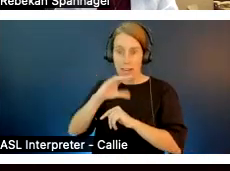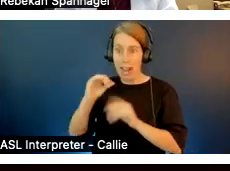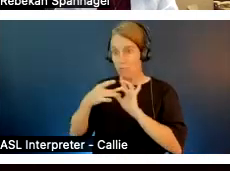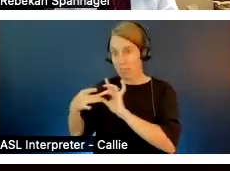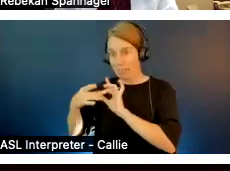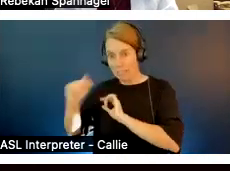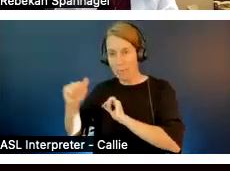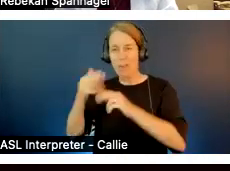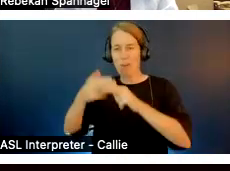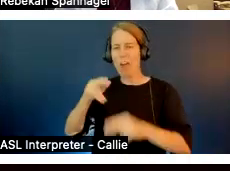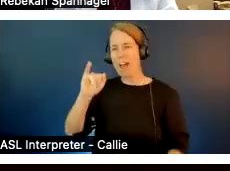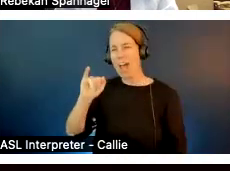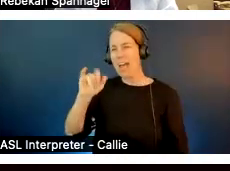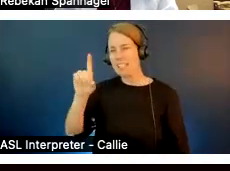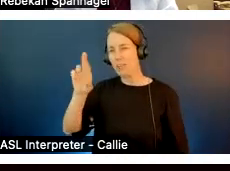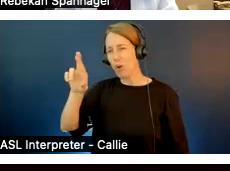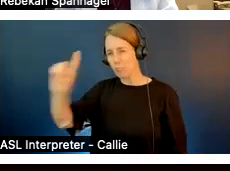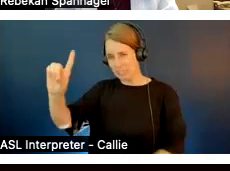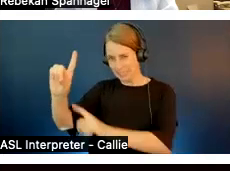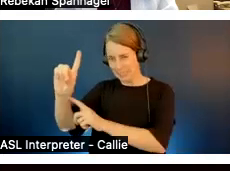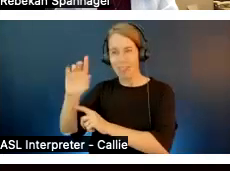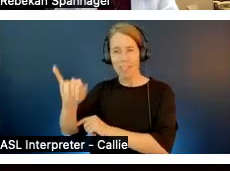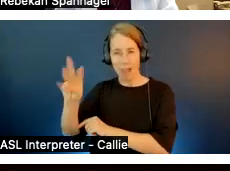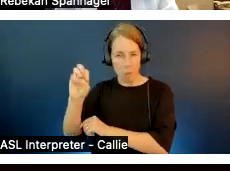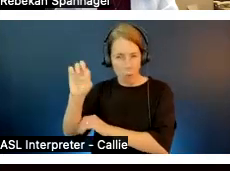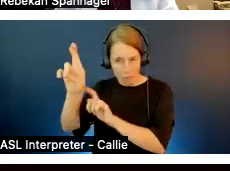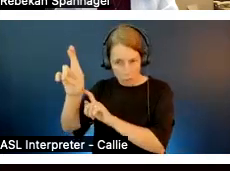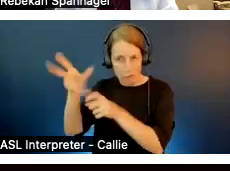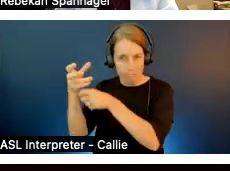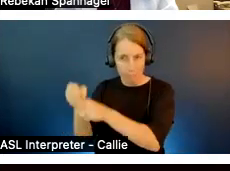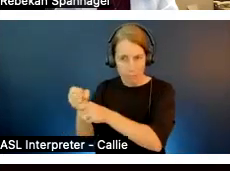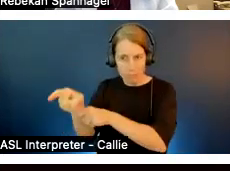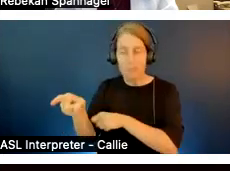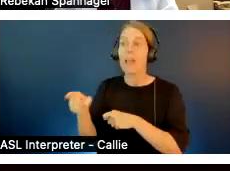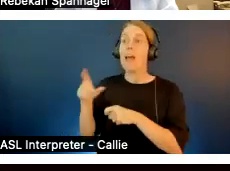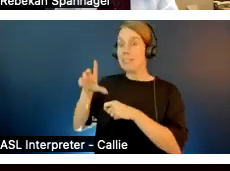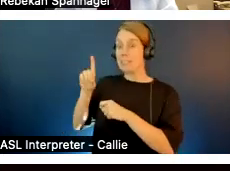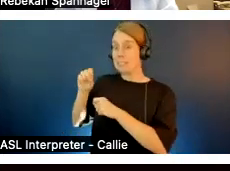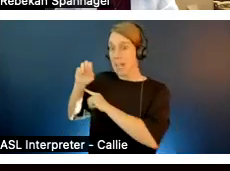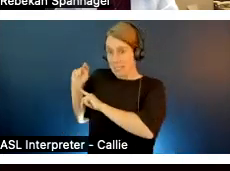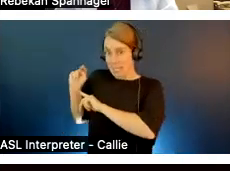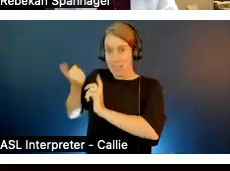that is overseen by ddsn for the state but again the ultimate authority for how that